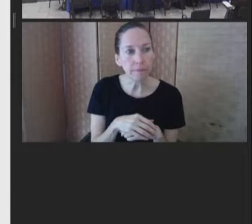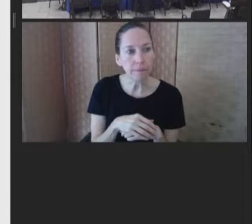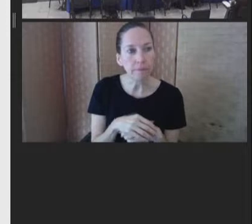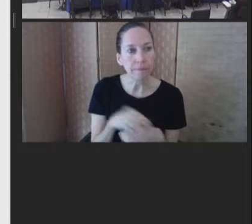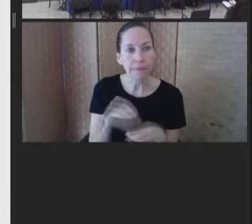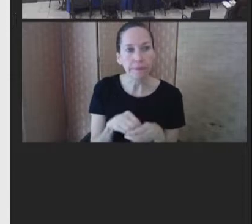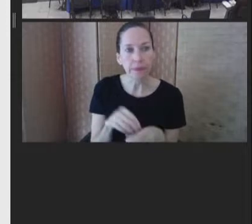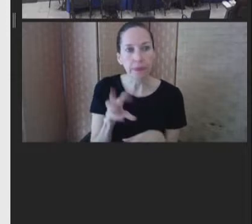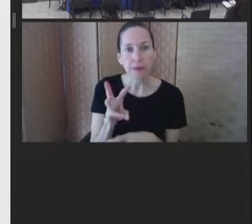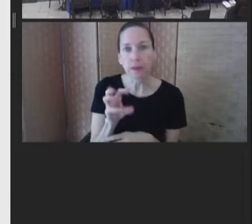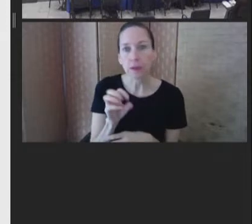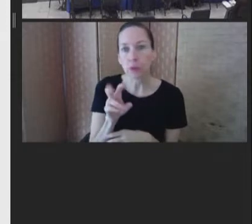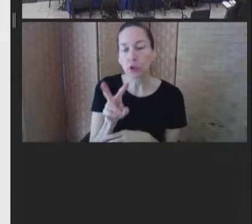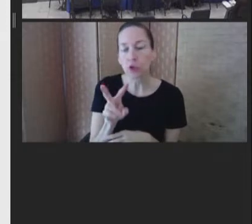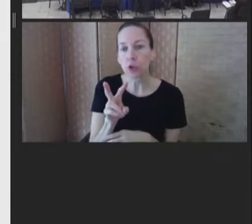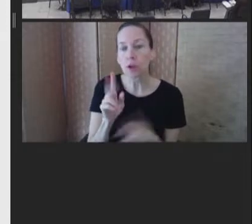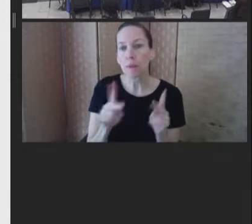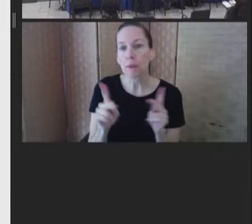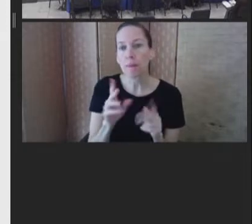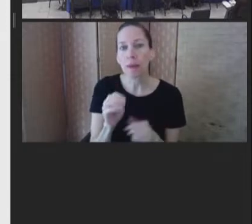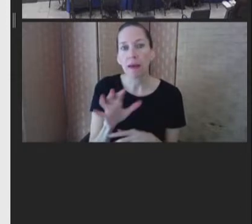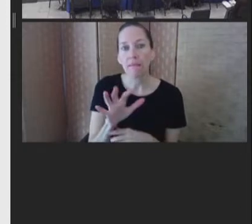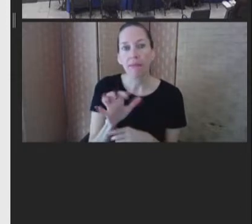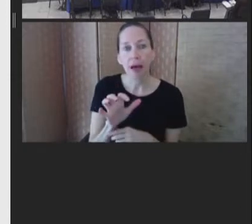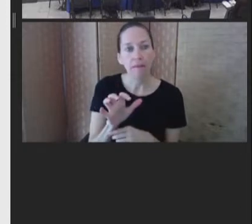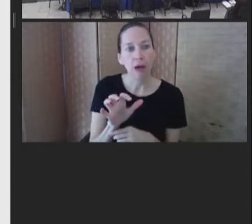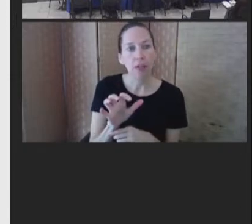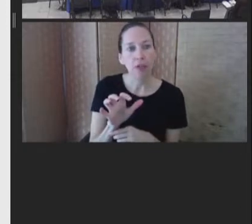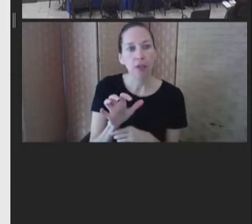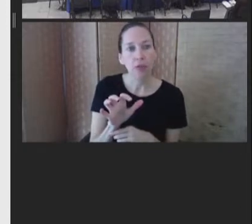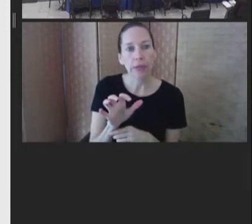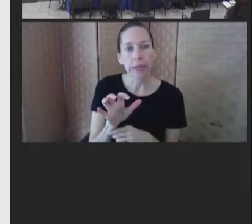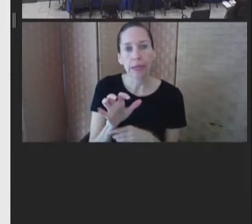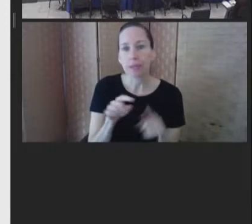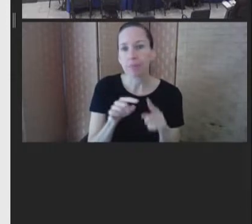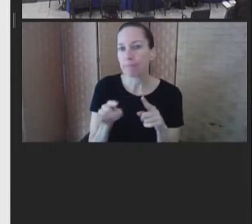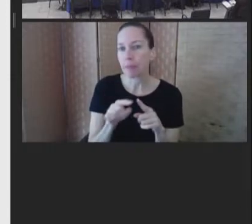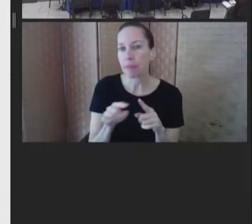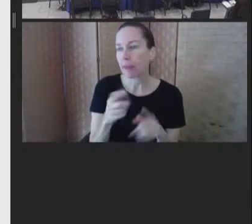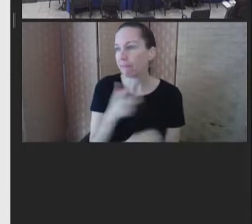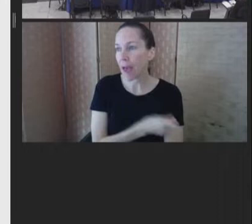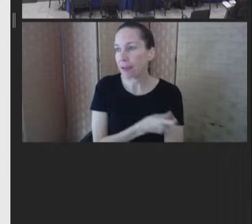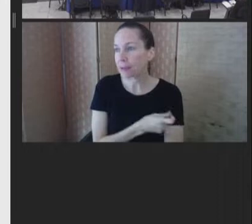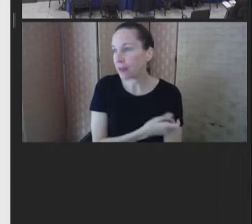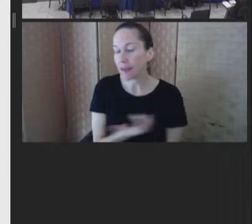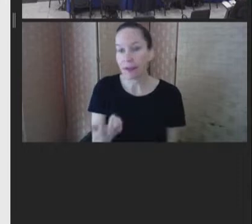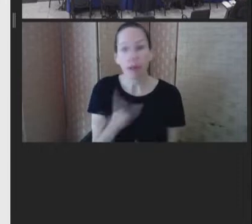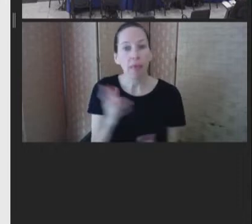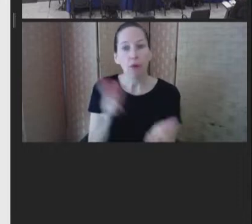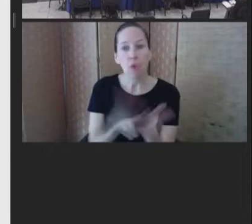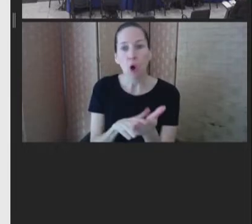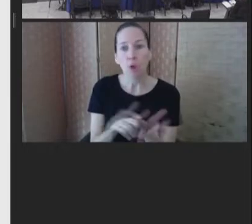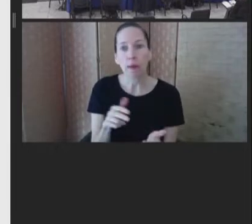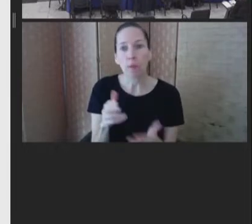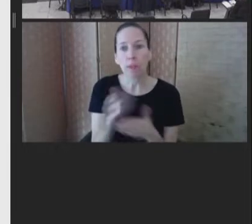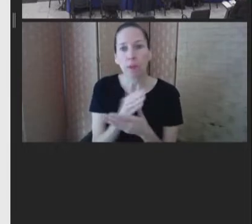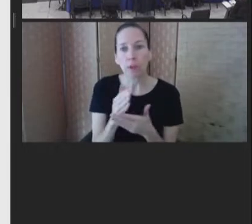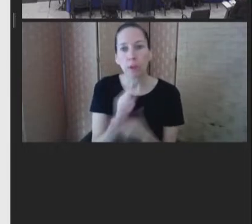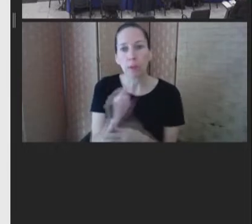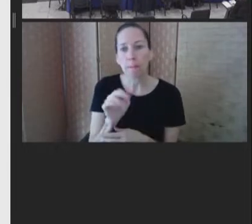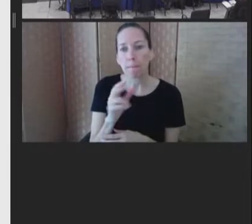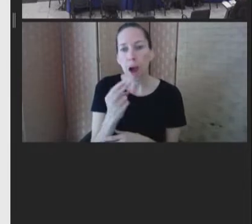and 597 were vaccinated. Enrollment was between March and May of 2022.